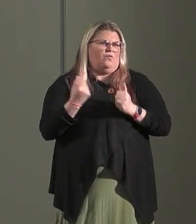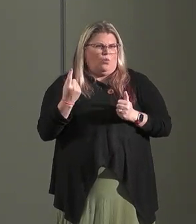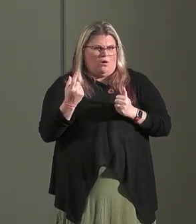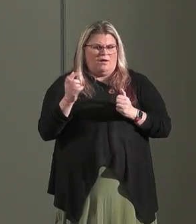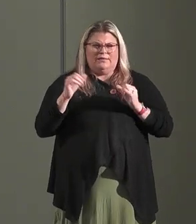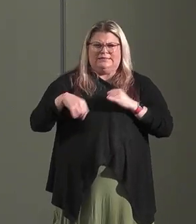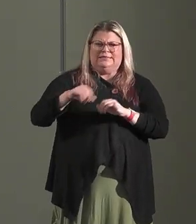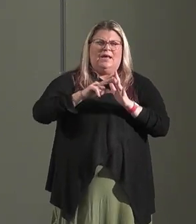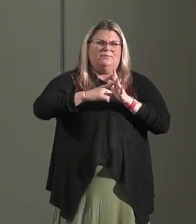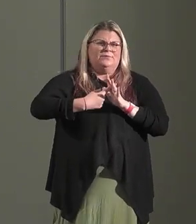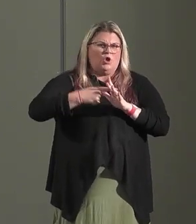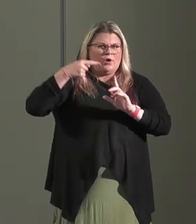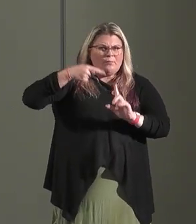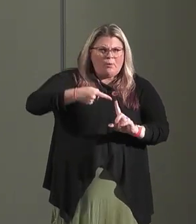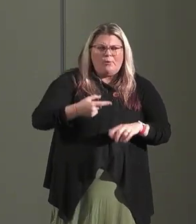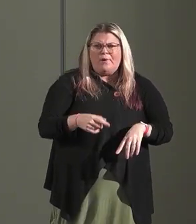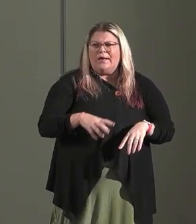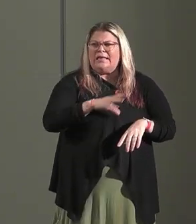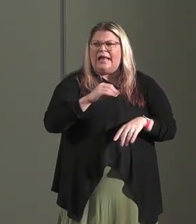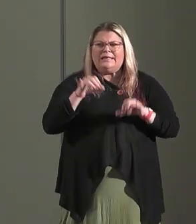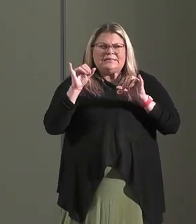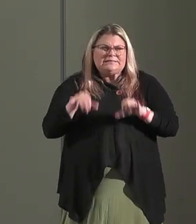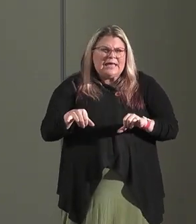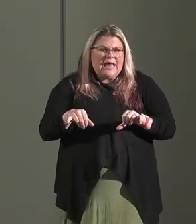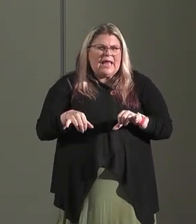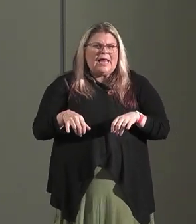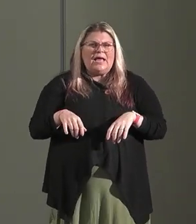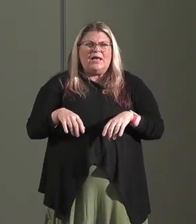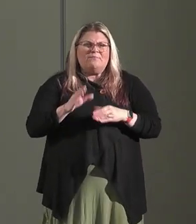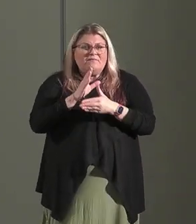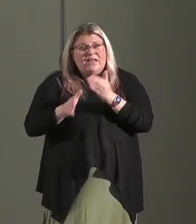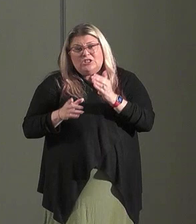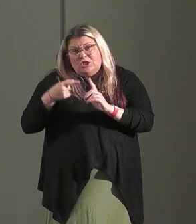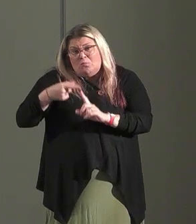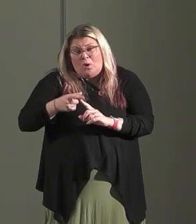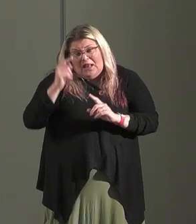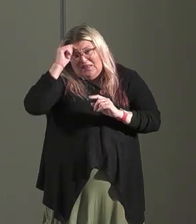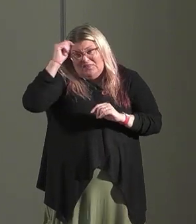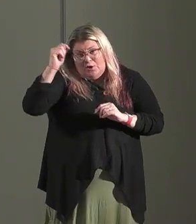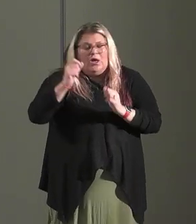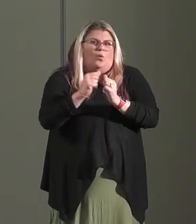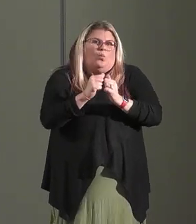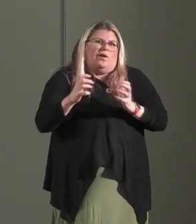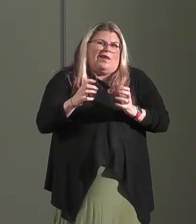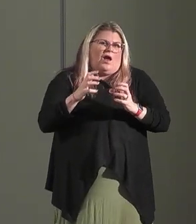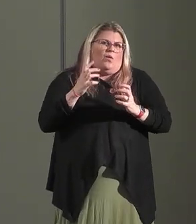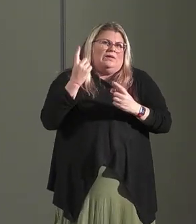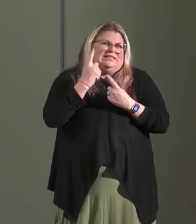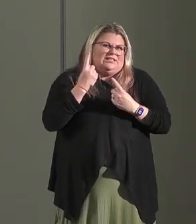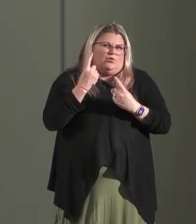starting point and finish point in theory without considering everything else in that